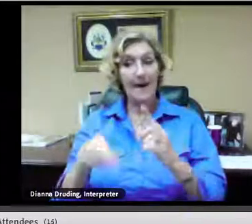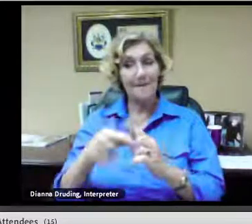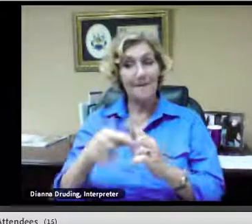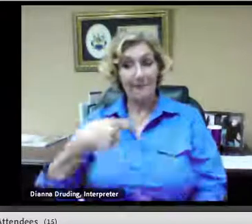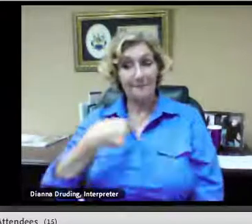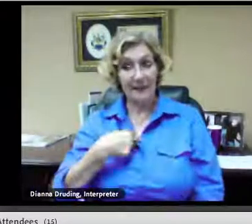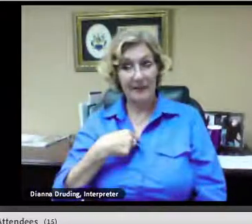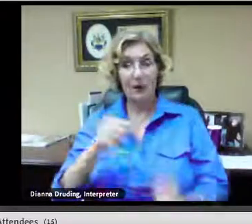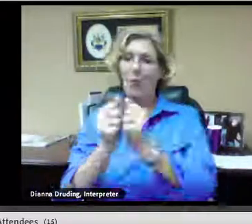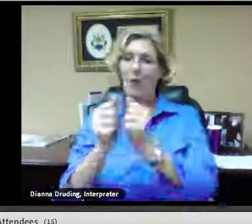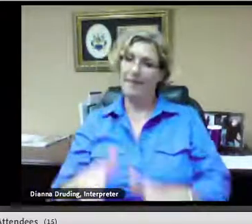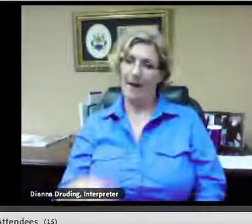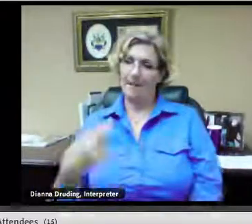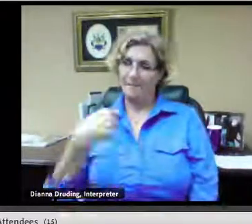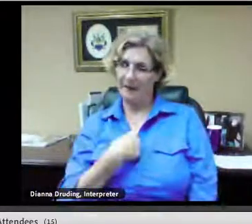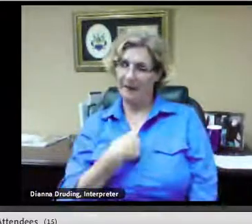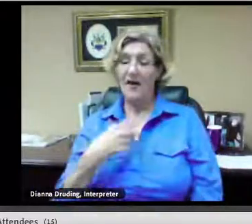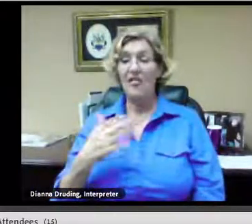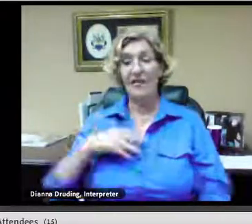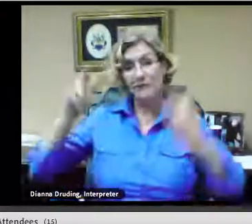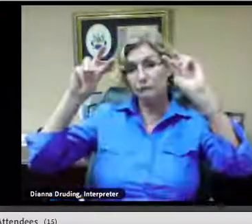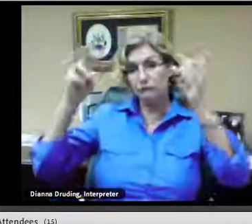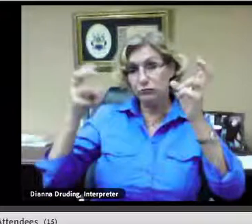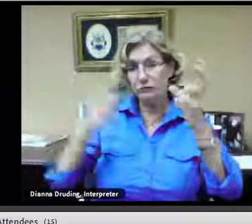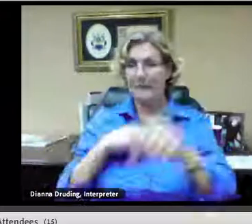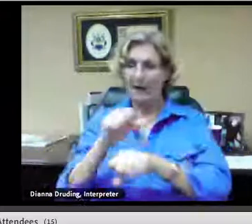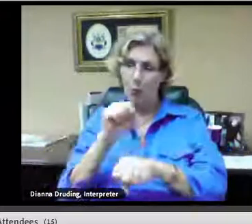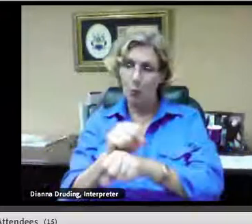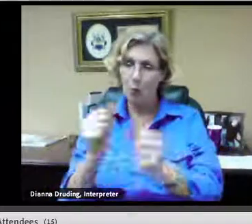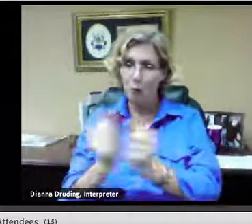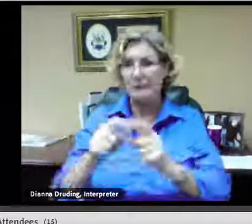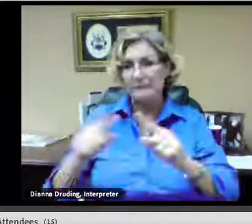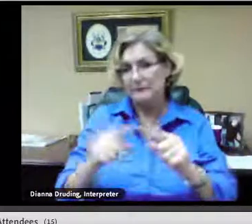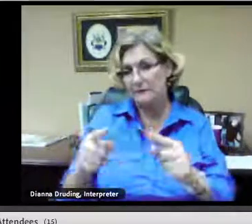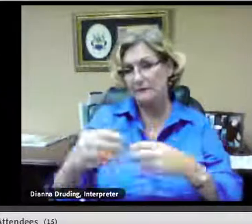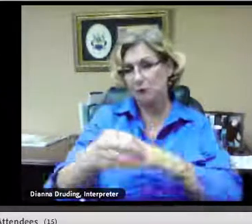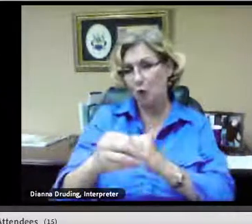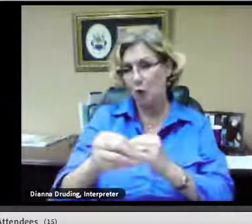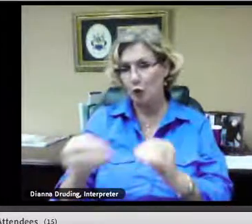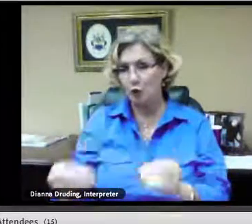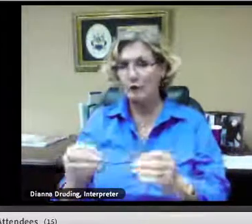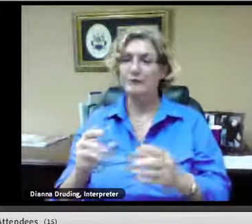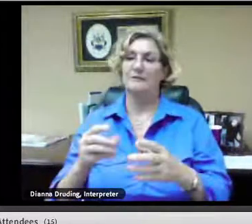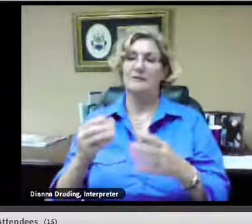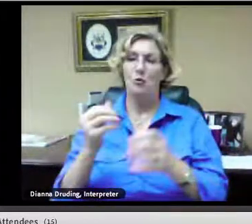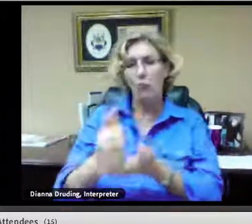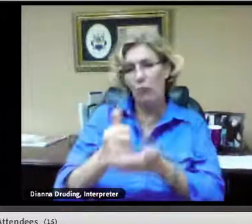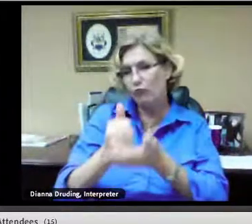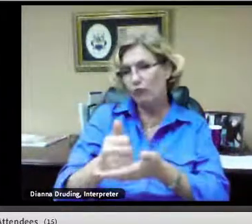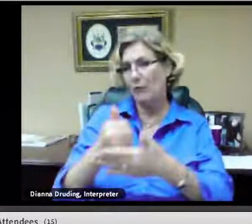in my work with organizations and trying to make them more accessible and safer for people with disabilities,